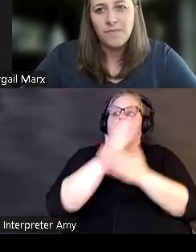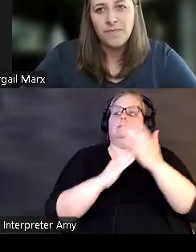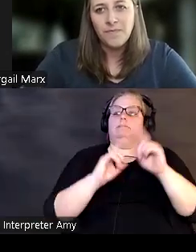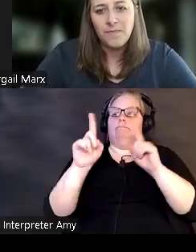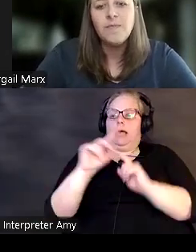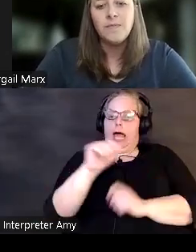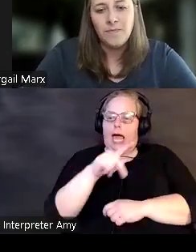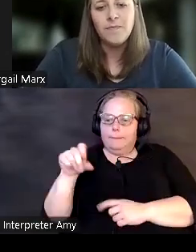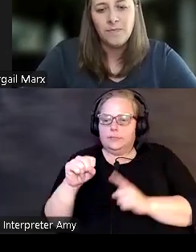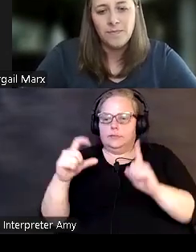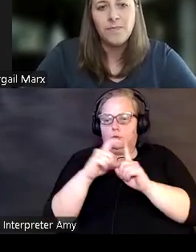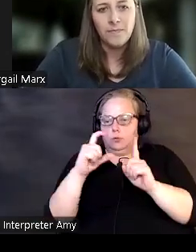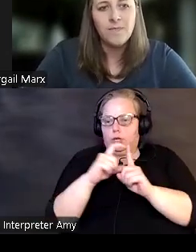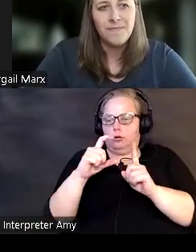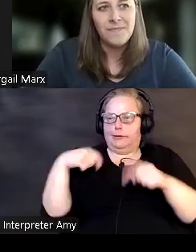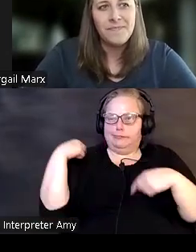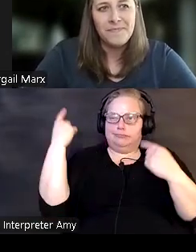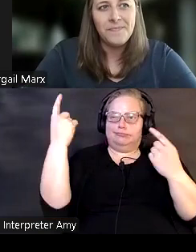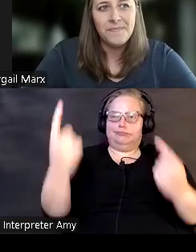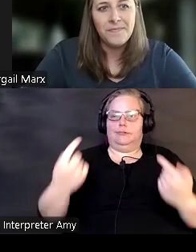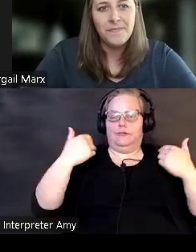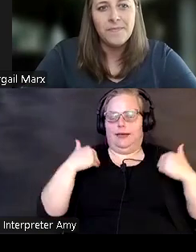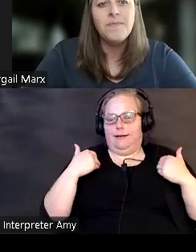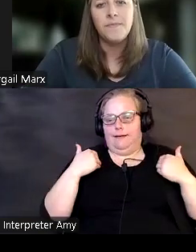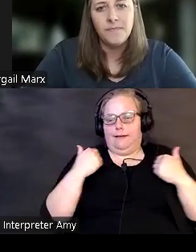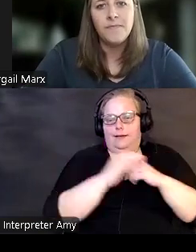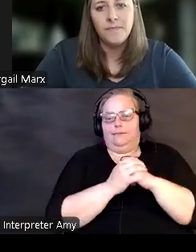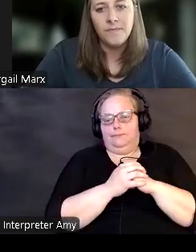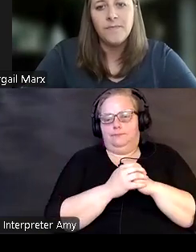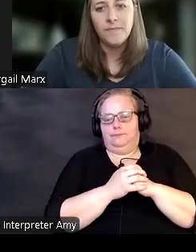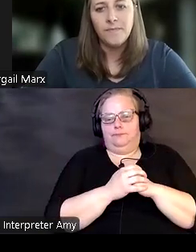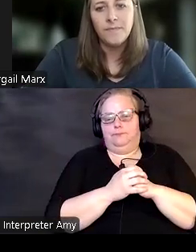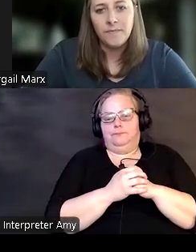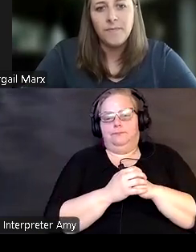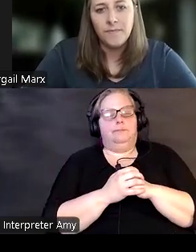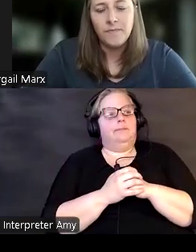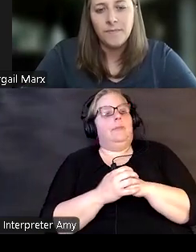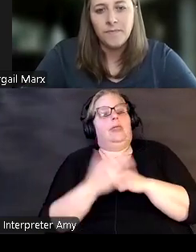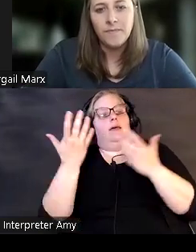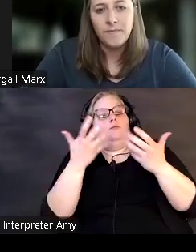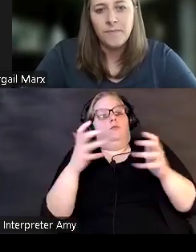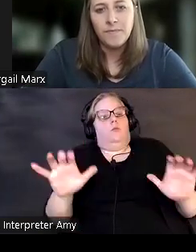vocabularies that have been around for a long time because I don't want somebody to put in all that